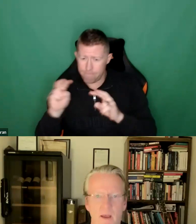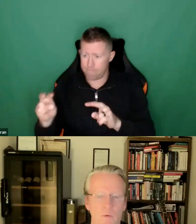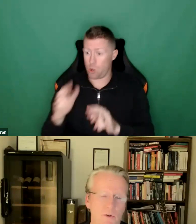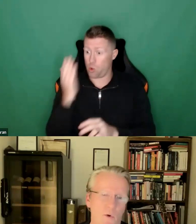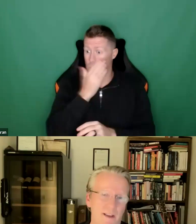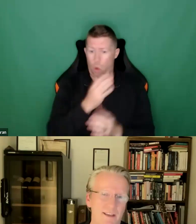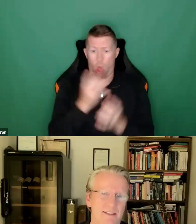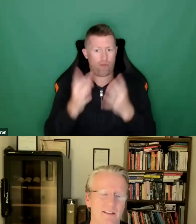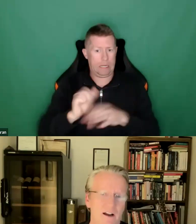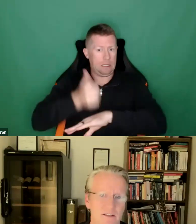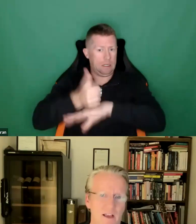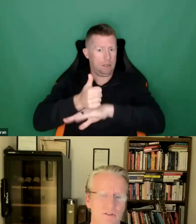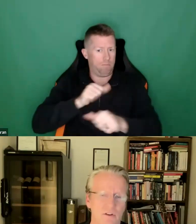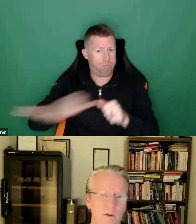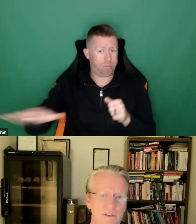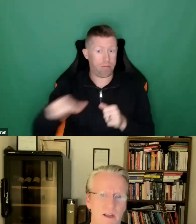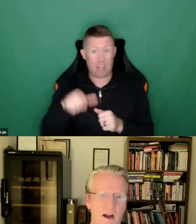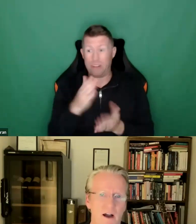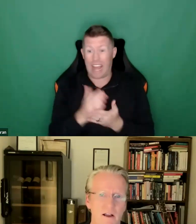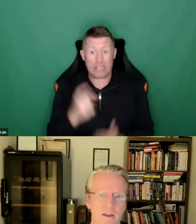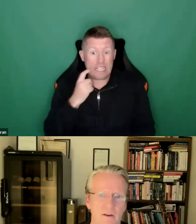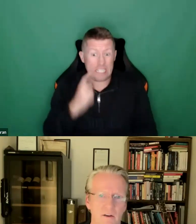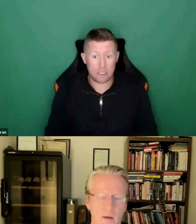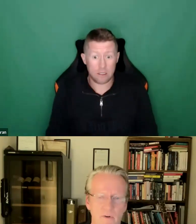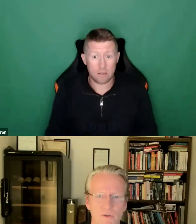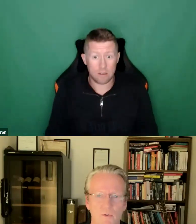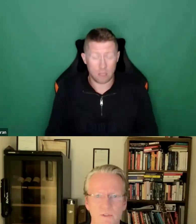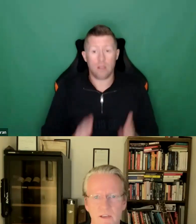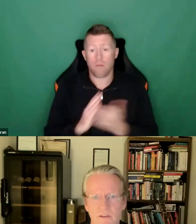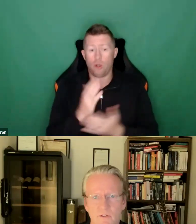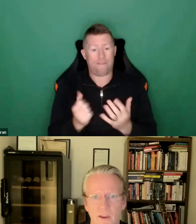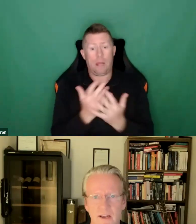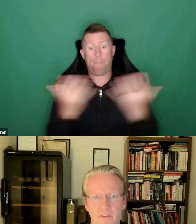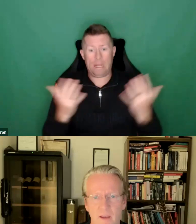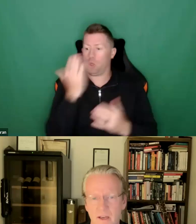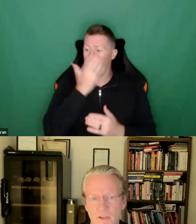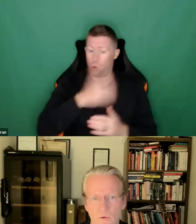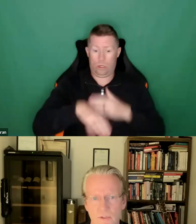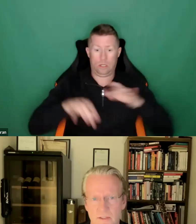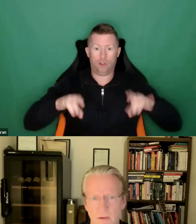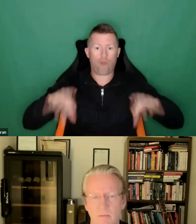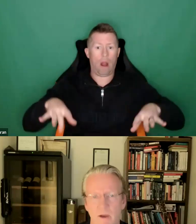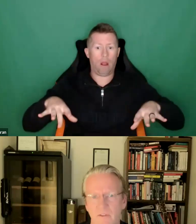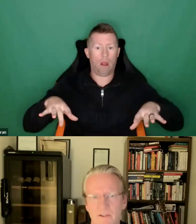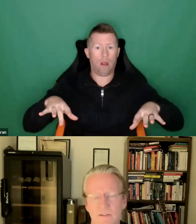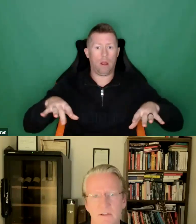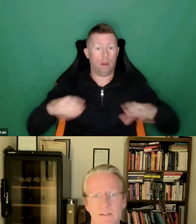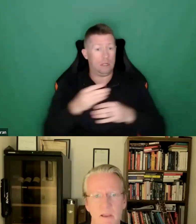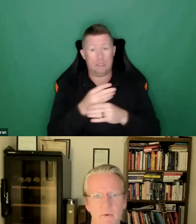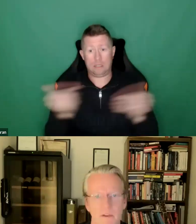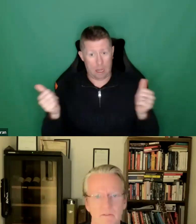stories of schools that are doing things differently. So over to you. >> Over the course of writing this discussion paper,